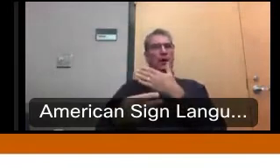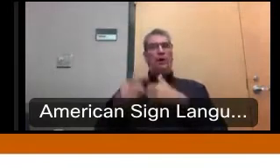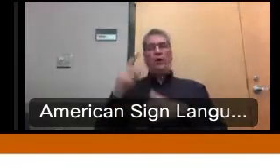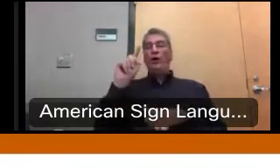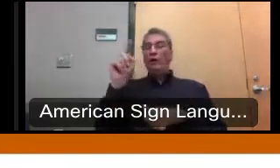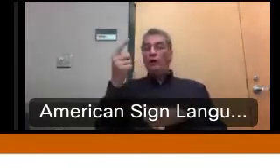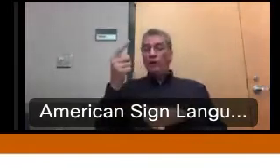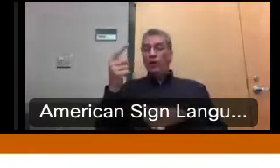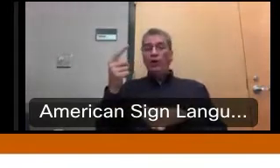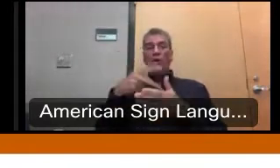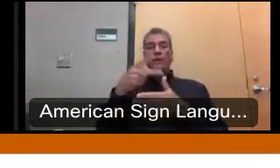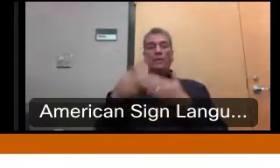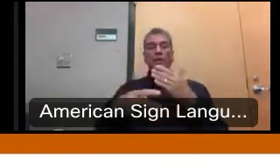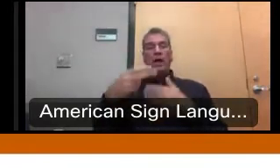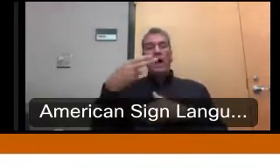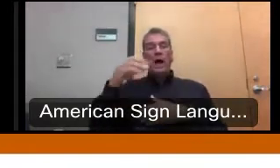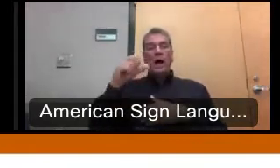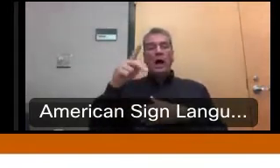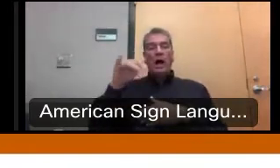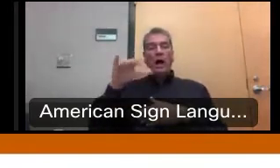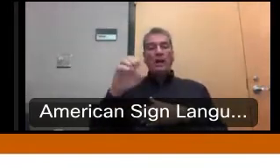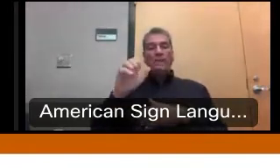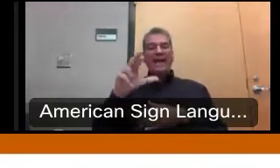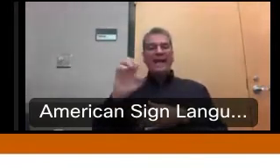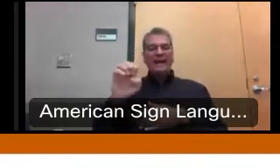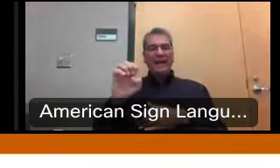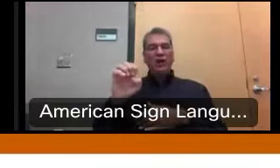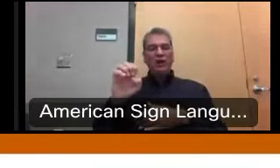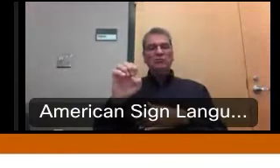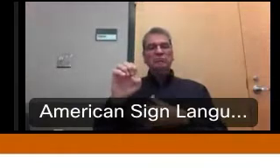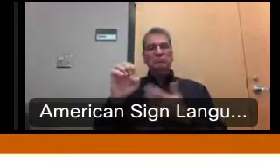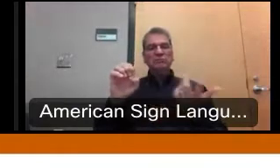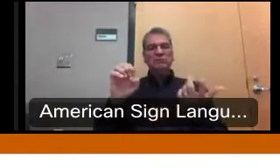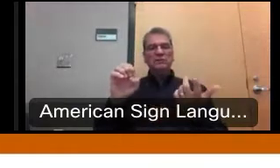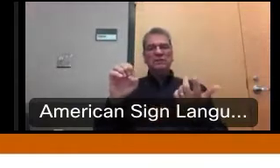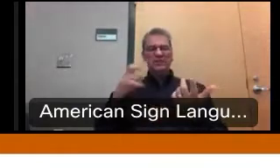hospice care by video phone and this was like, 2001, it was like, tiny, tiny little, you